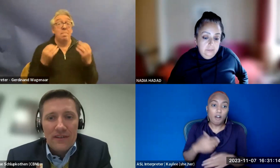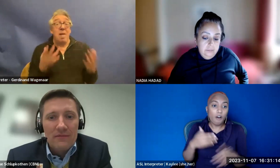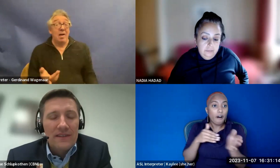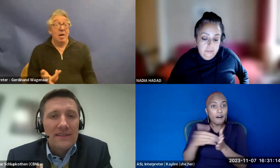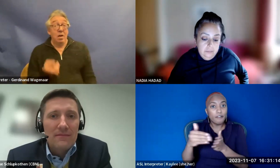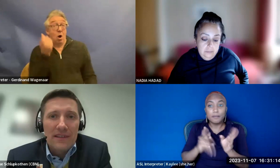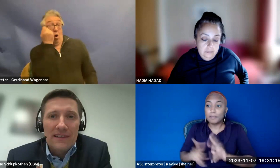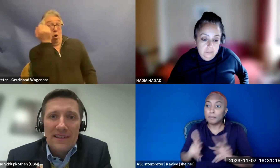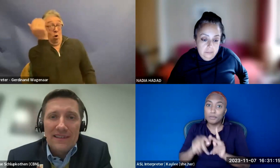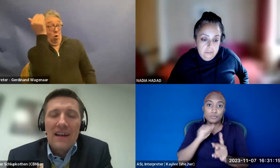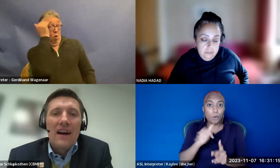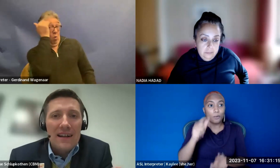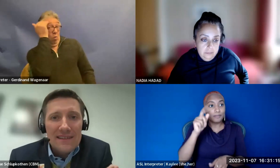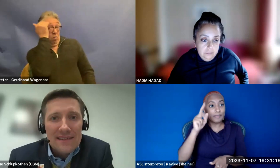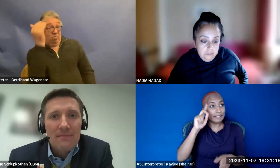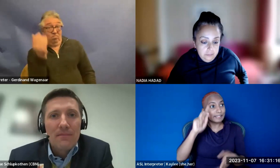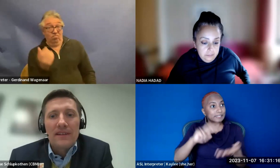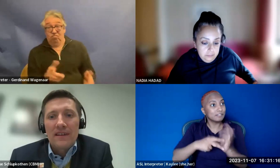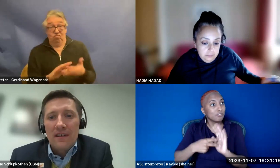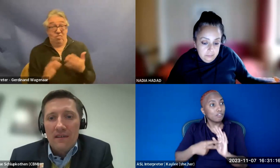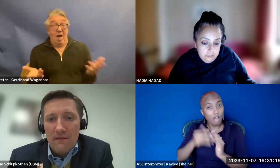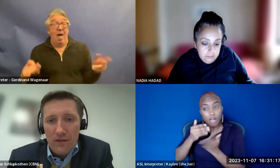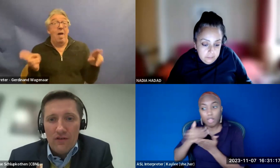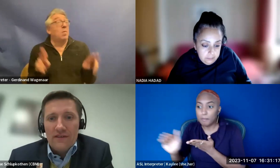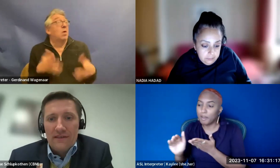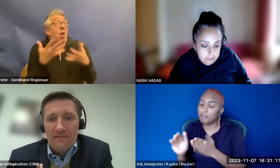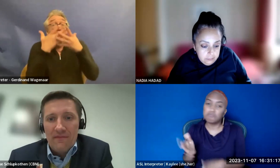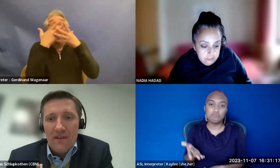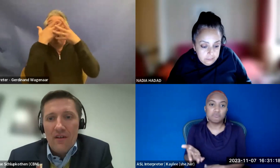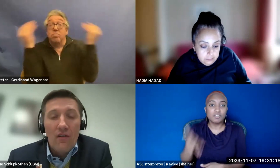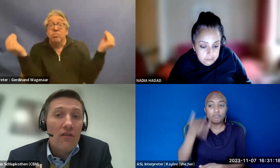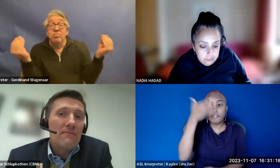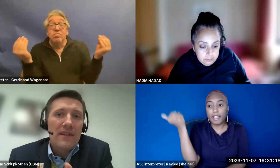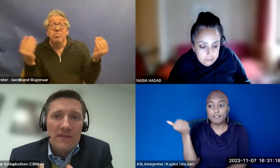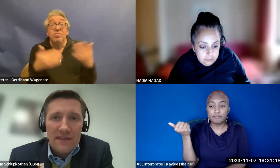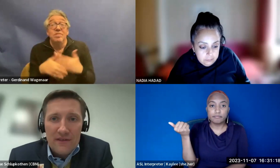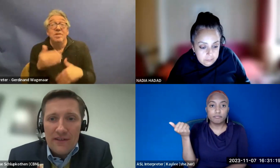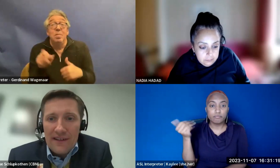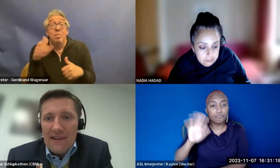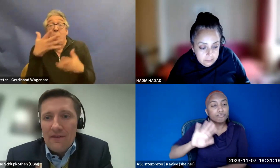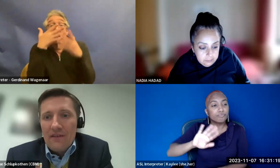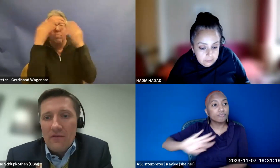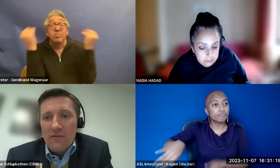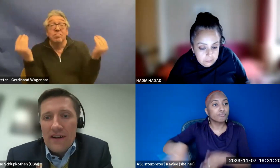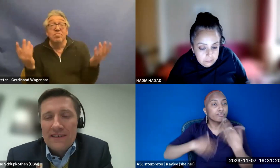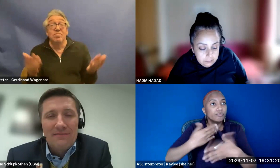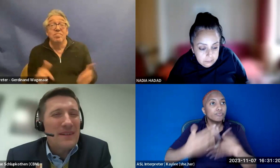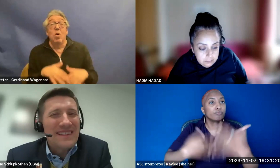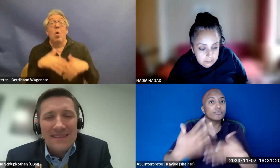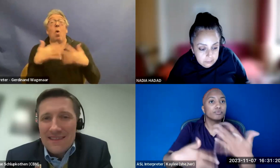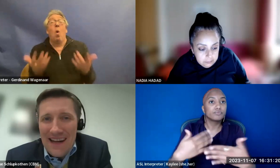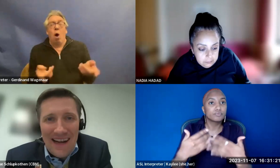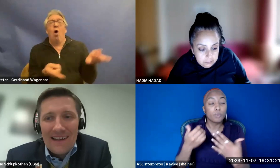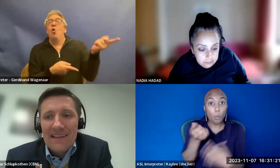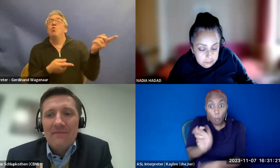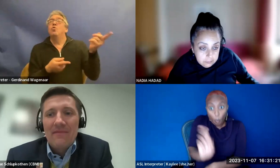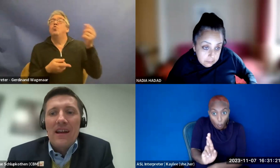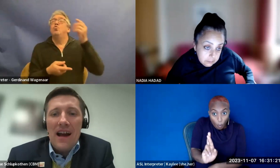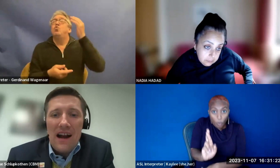Persons with Disabilities are simply forgotten. Or there is a certain level of awareness, but it's unclear